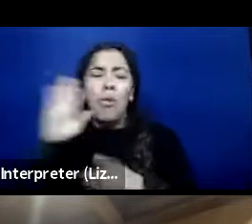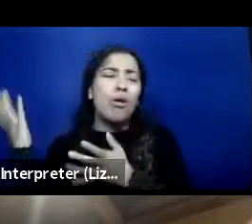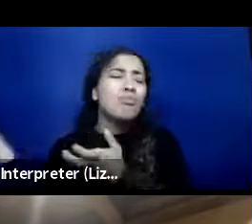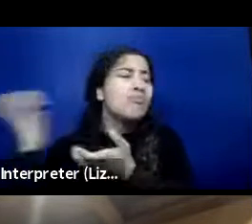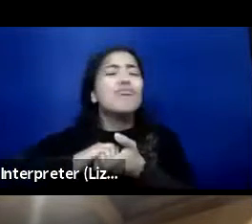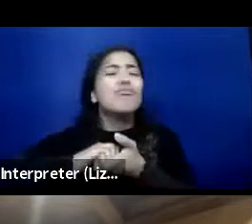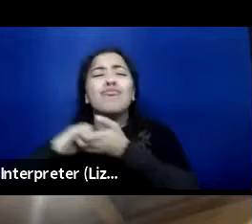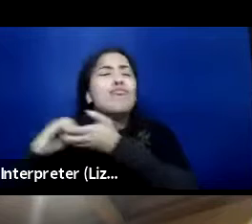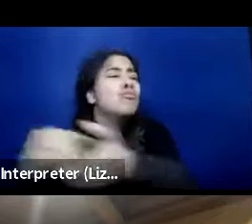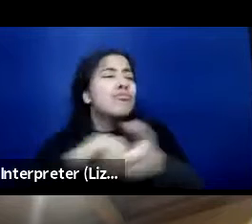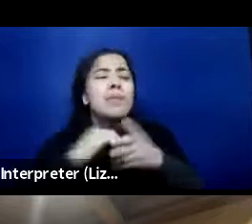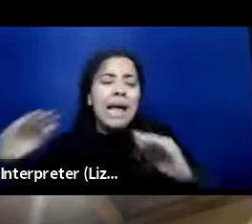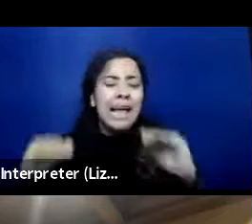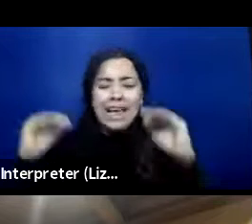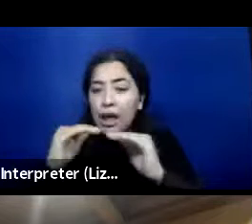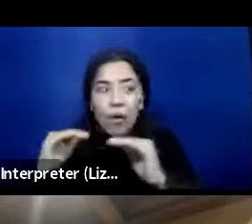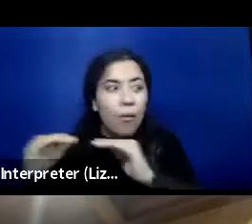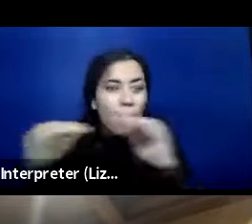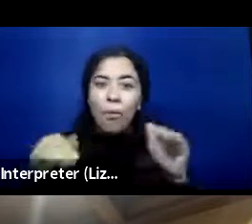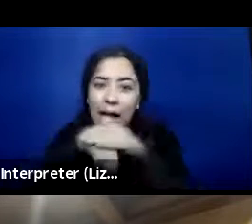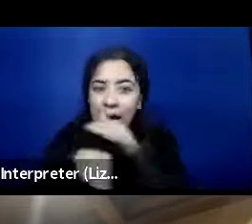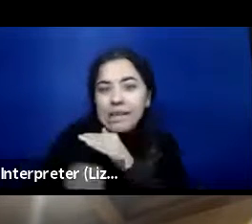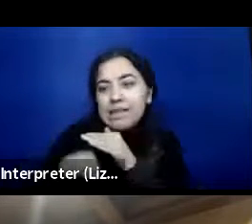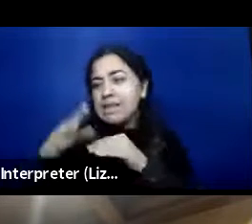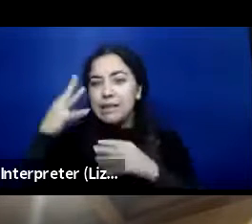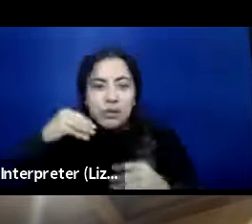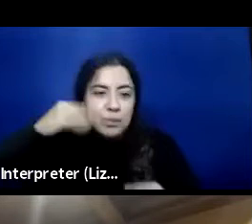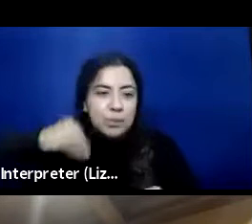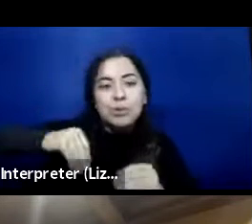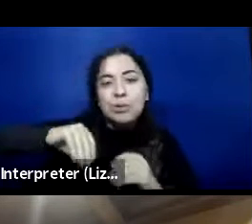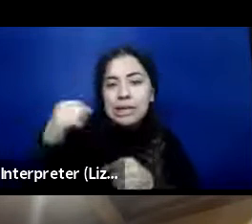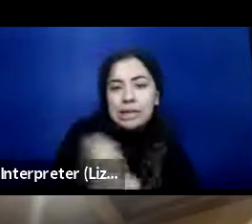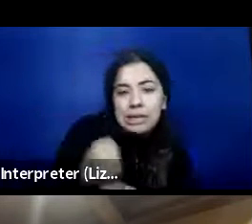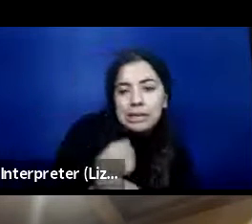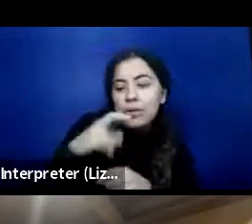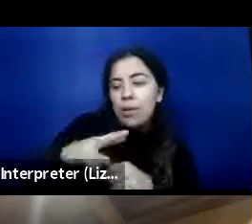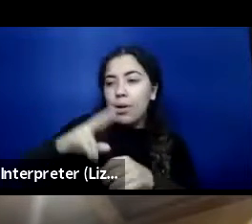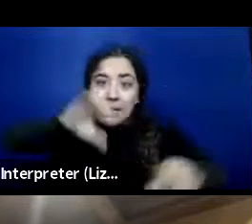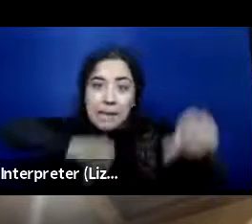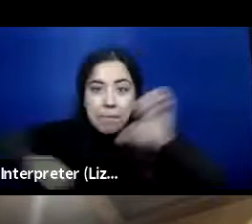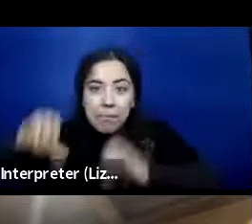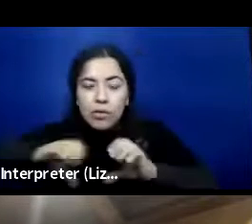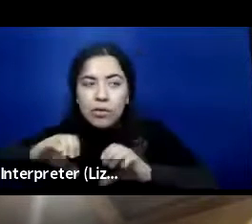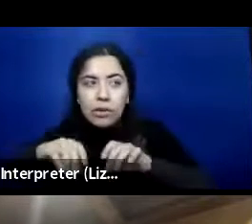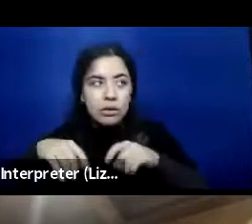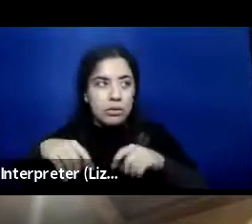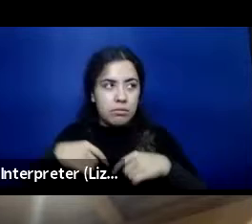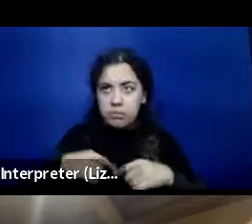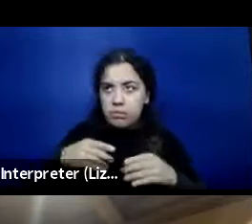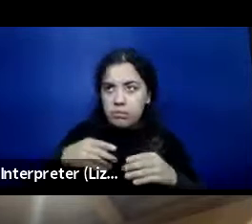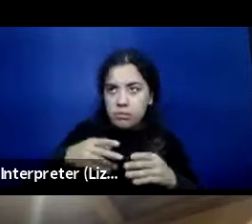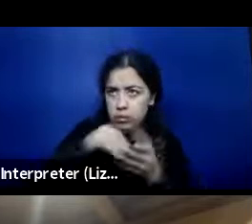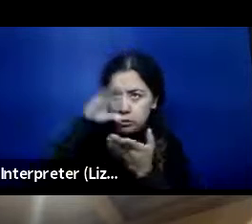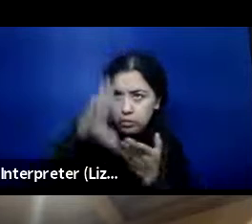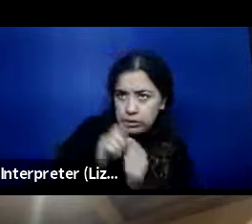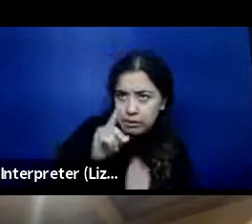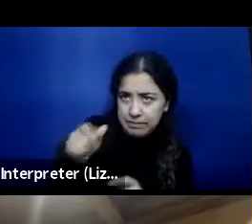we're doing now a remote chemistry lab or something, and the student with a disability can't participate in that because it's not accessible,